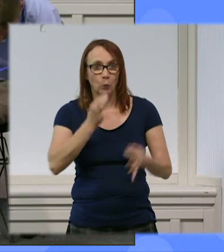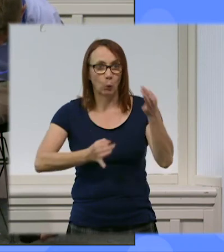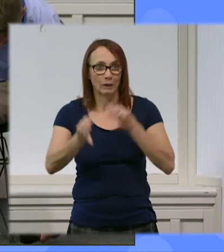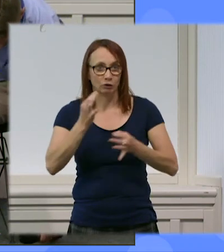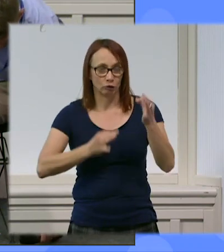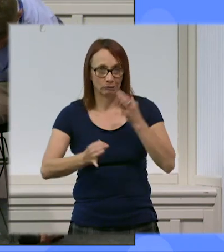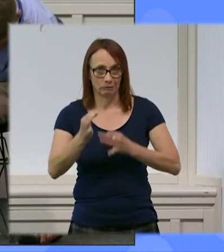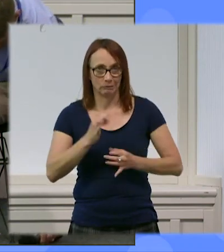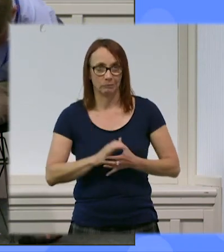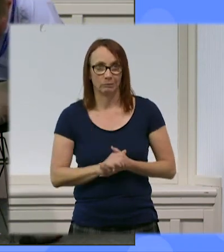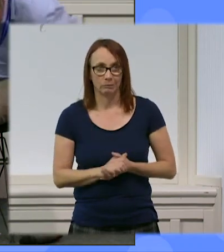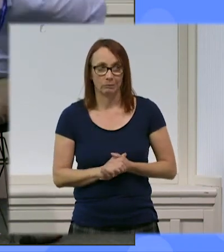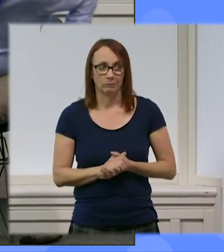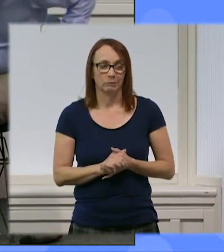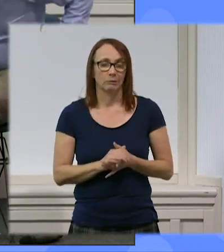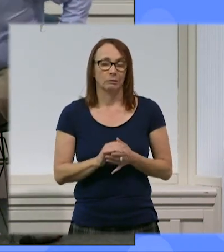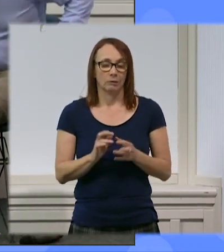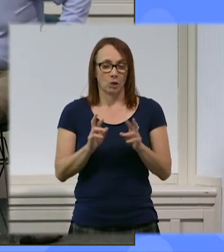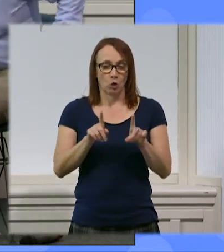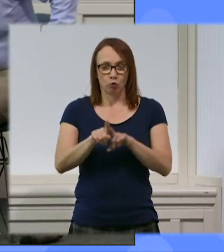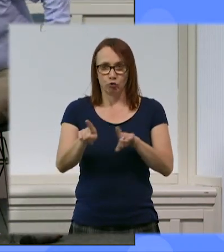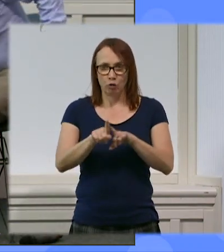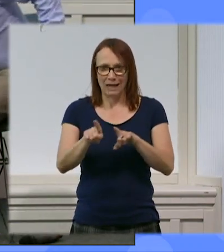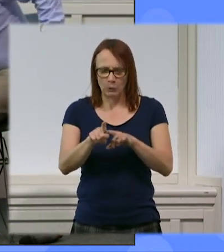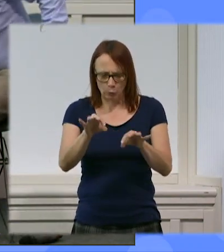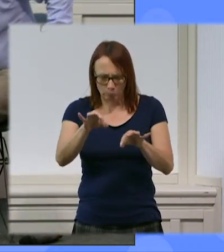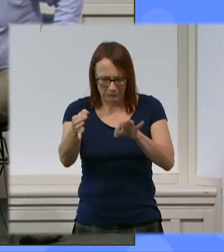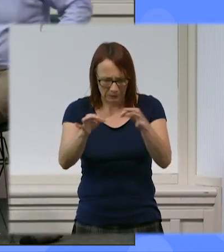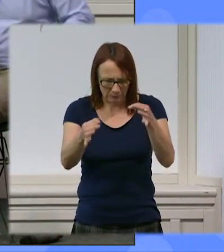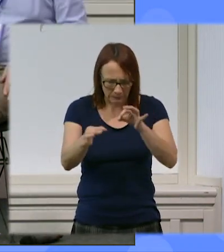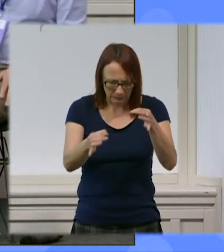really unpack some of the issues that our speakers we're presenting there